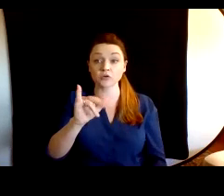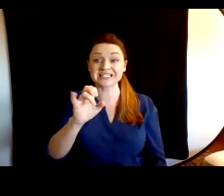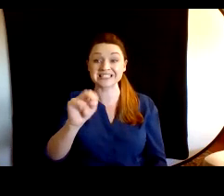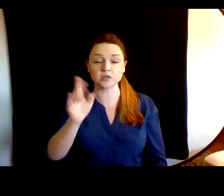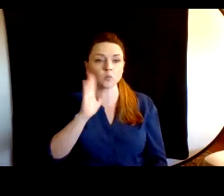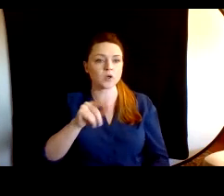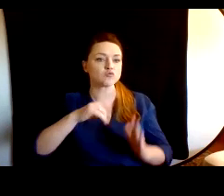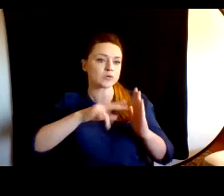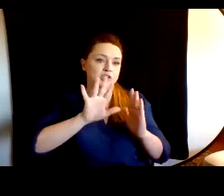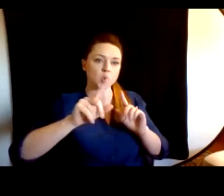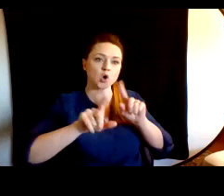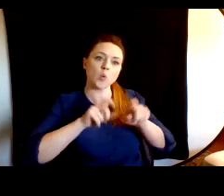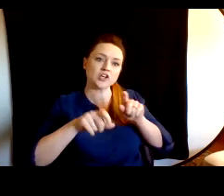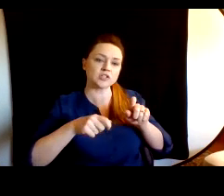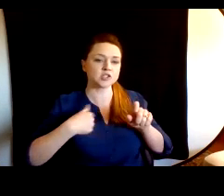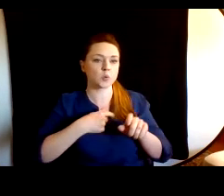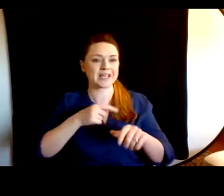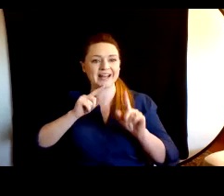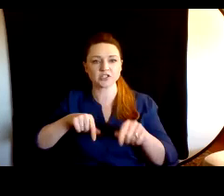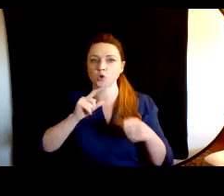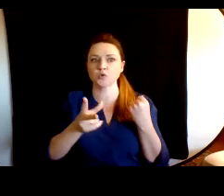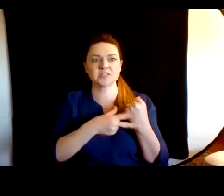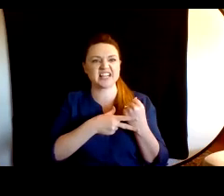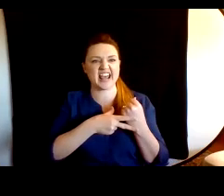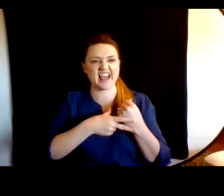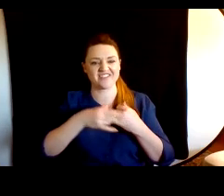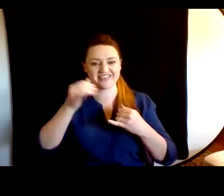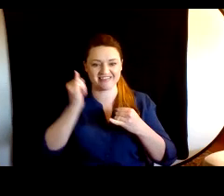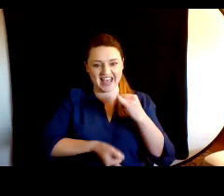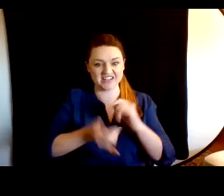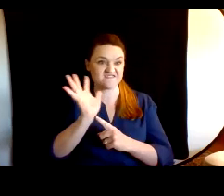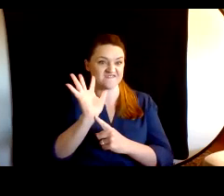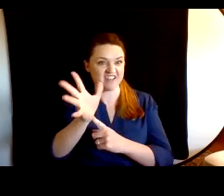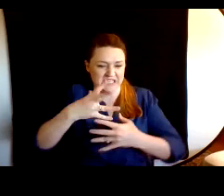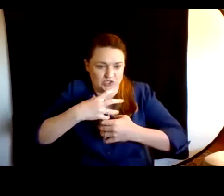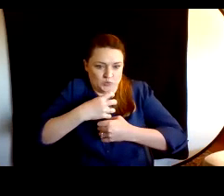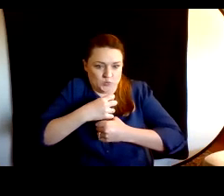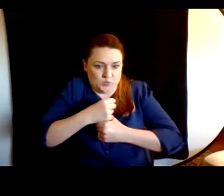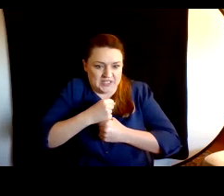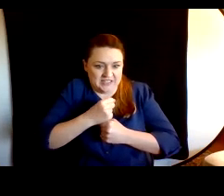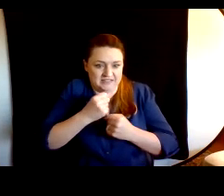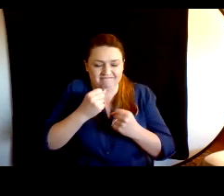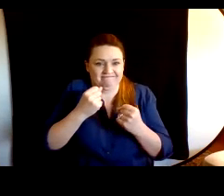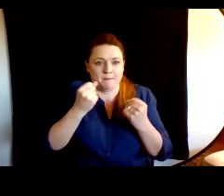so that we're not saving all of it to the last five minutes and trying to squeeze in dozens of questions into two or three minute periods.